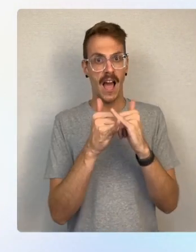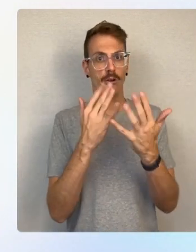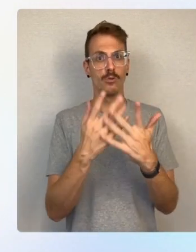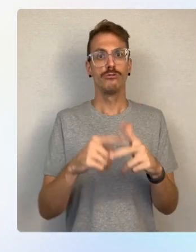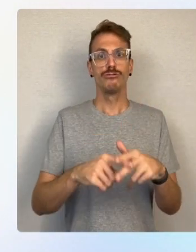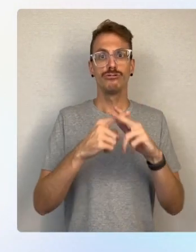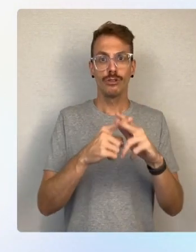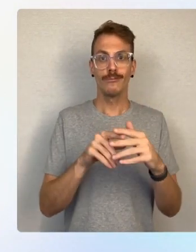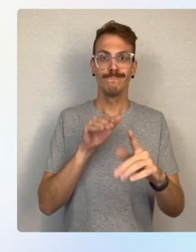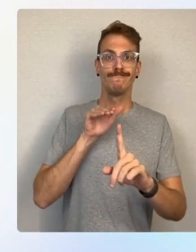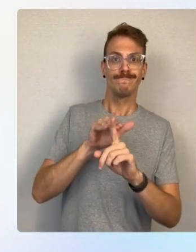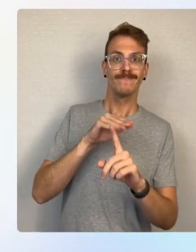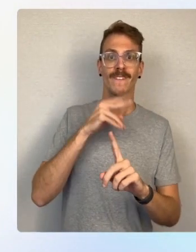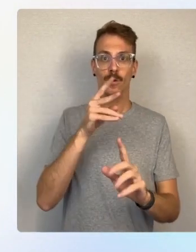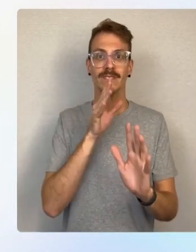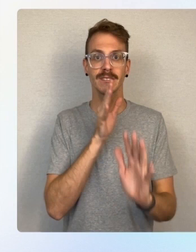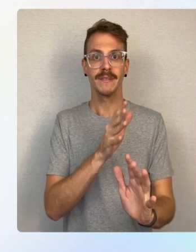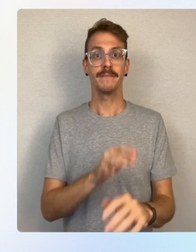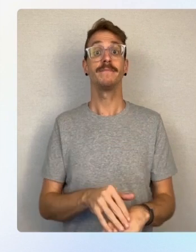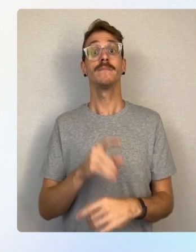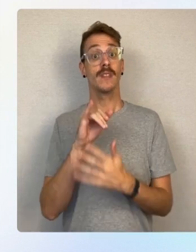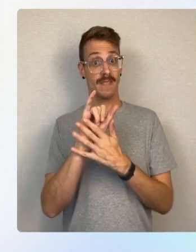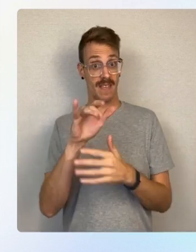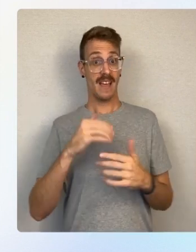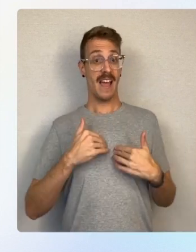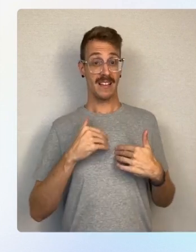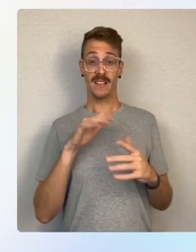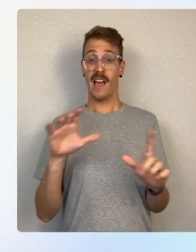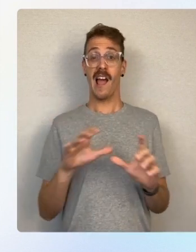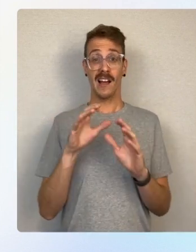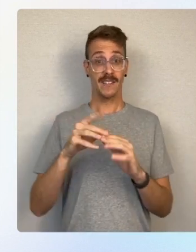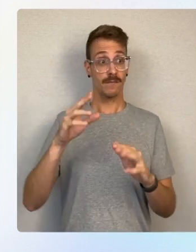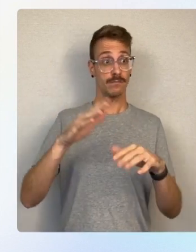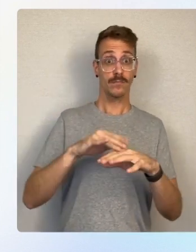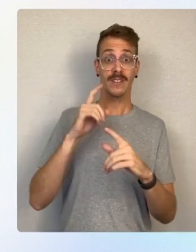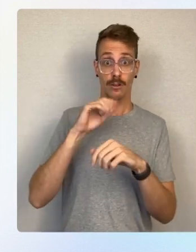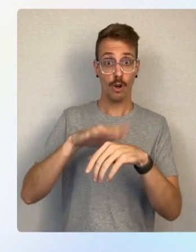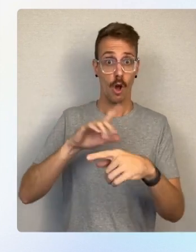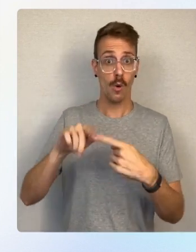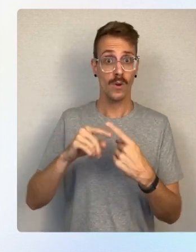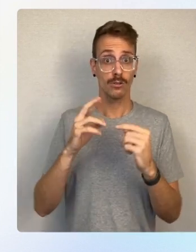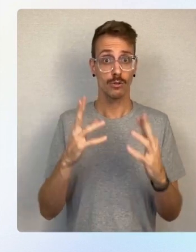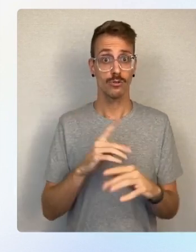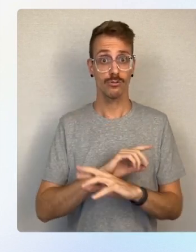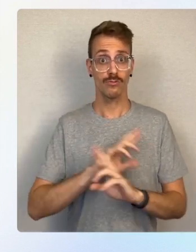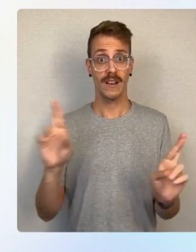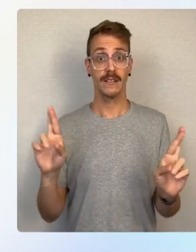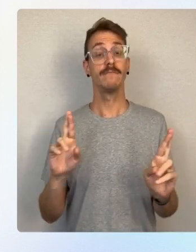to decide how you wanna initiate voice commands. Voice SDK provides an activate method that can be called when a user is ready.